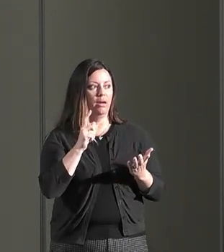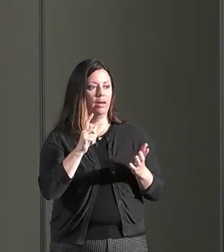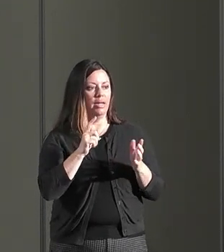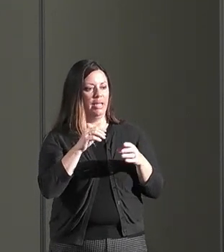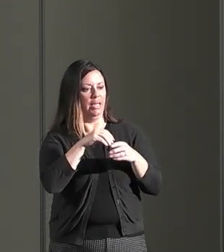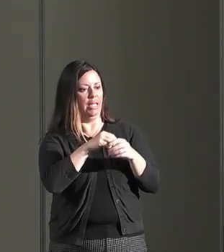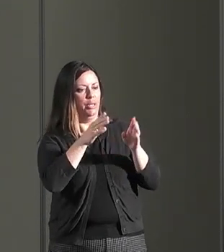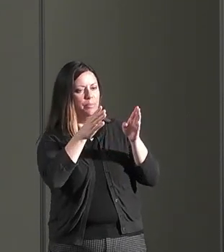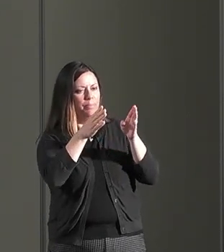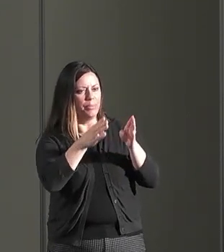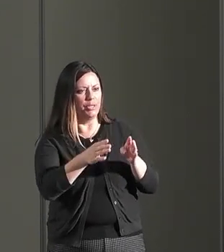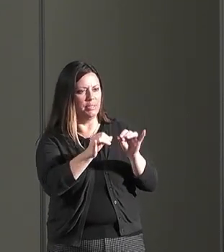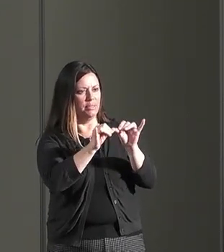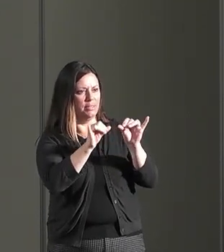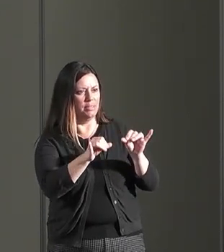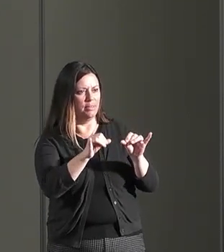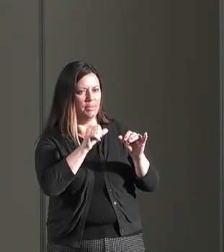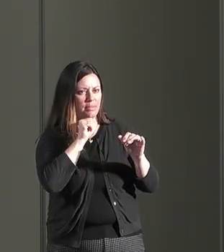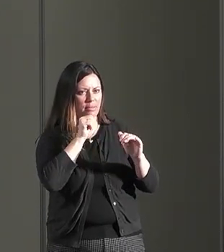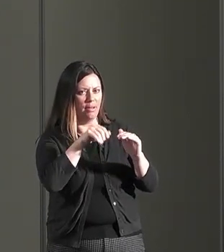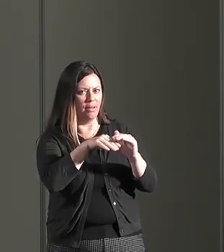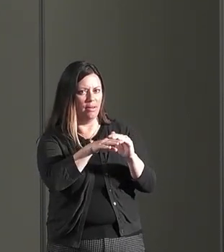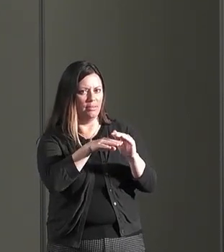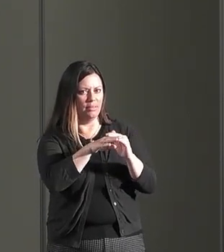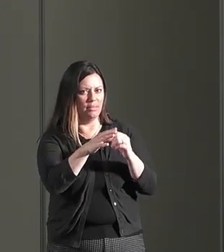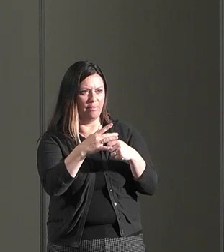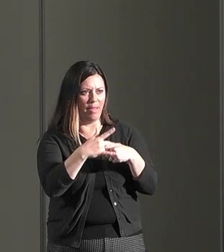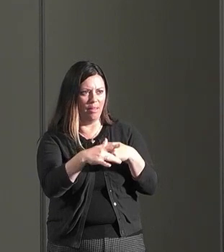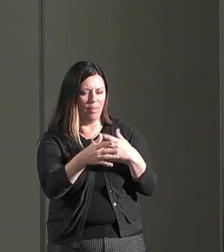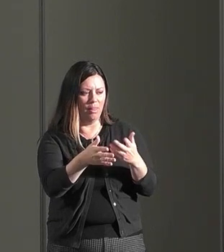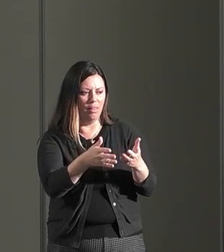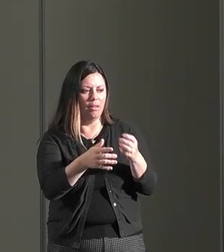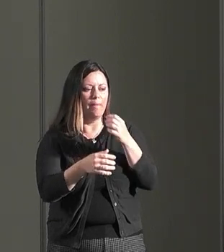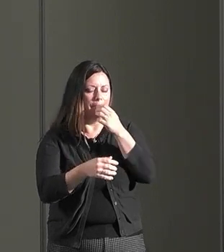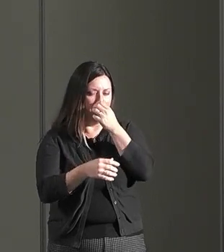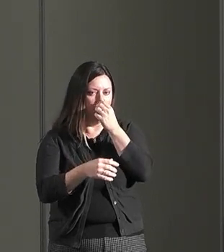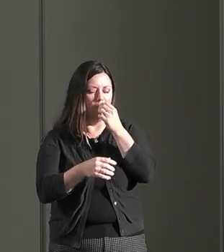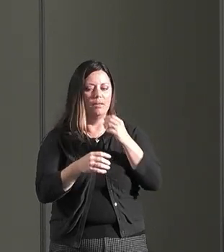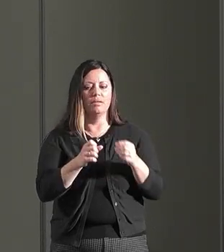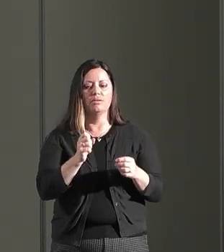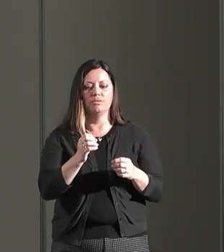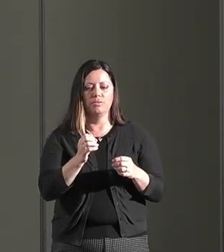services, are not available. And this is from our studies we got to learn that there are